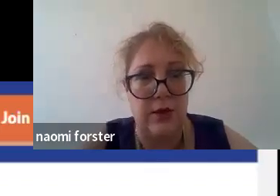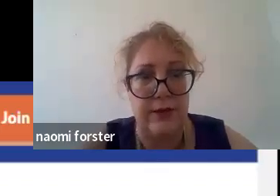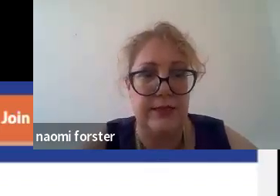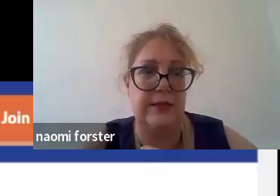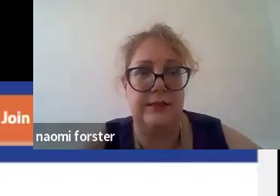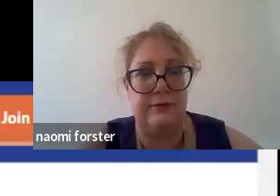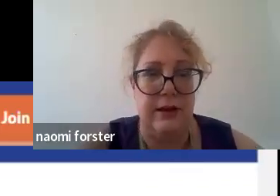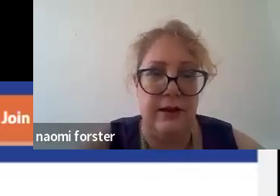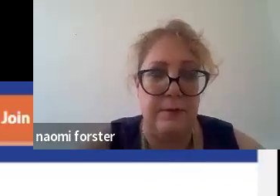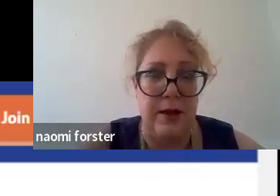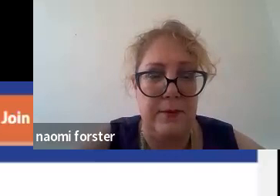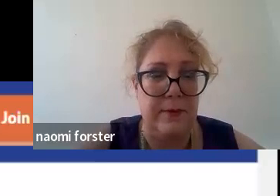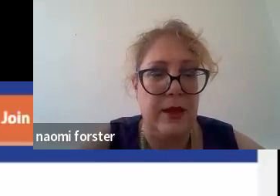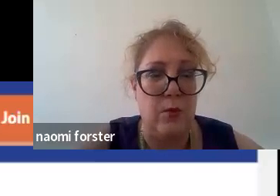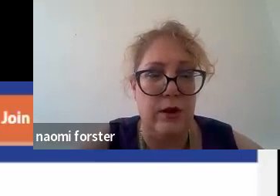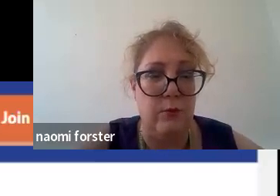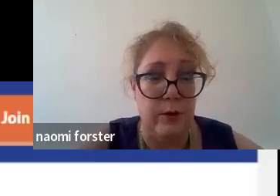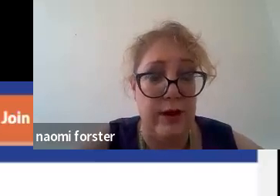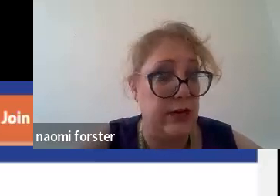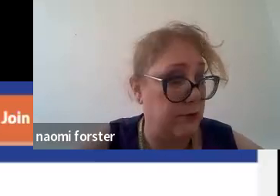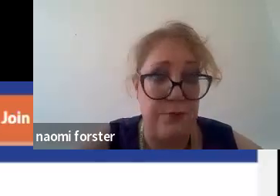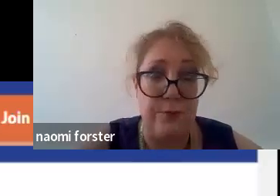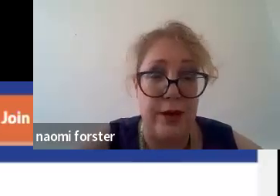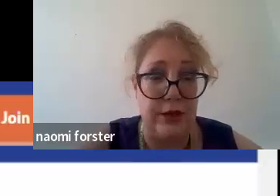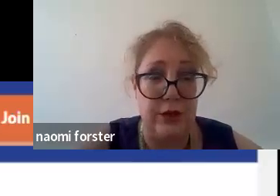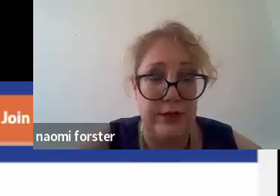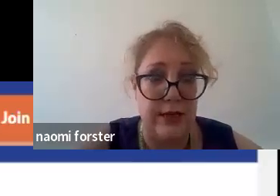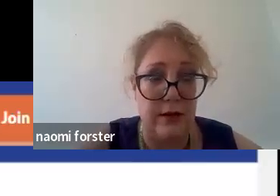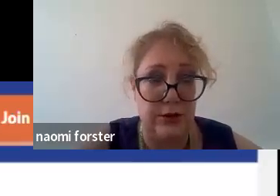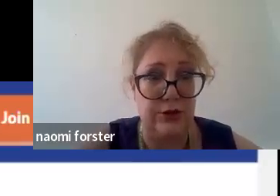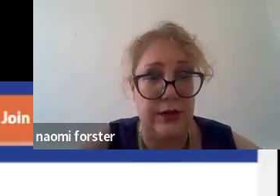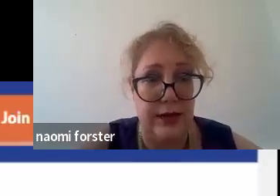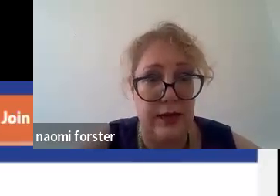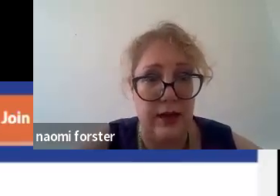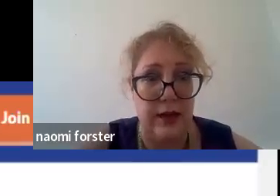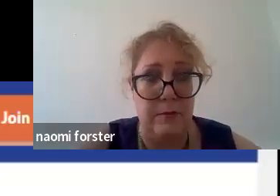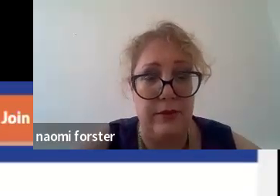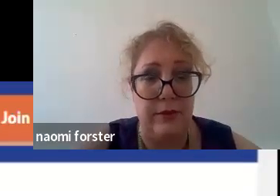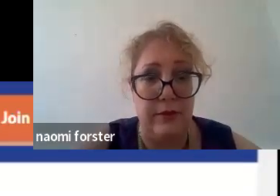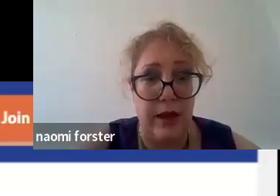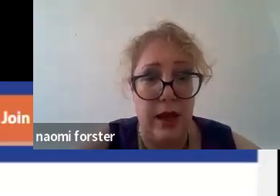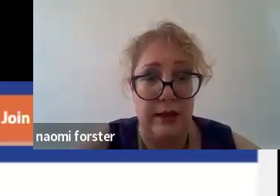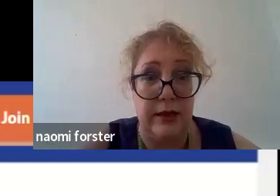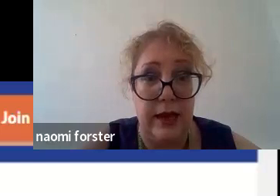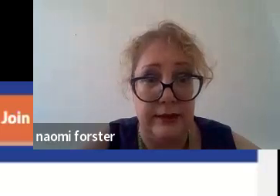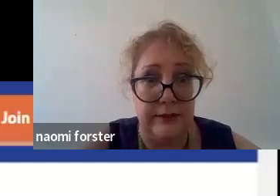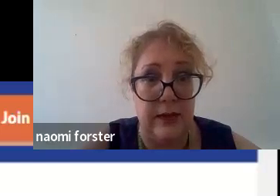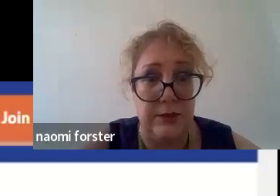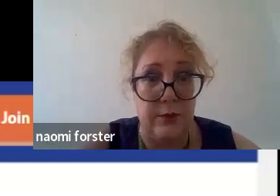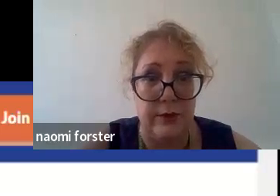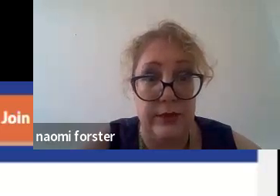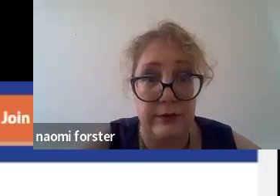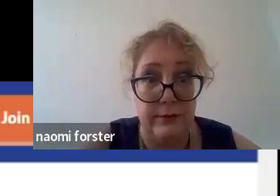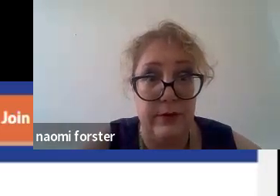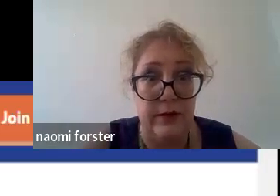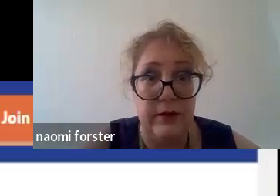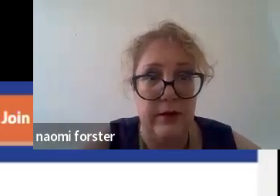This is we're really using brand new research and so on